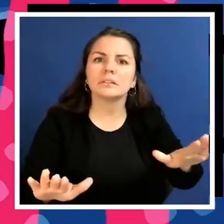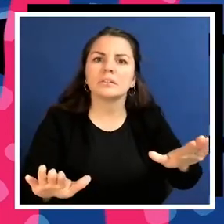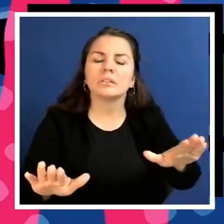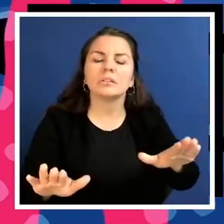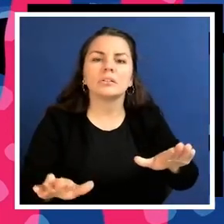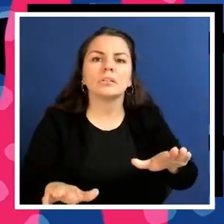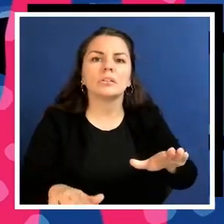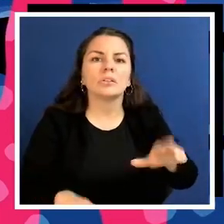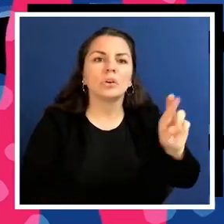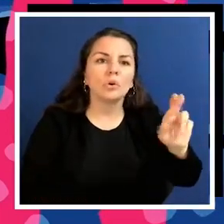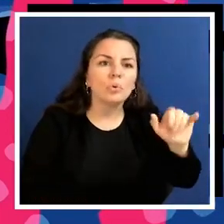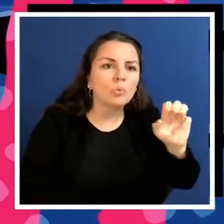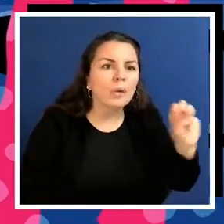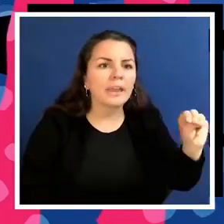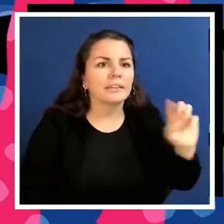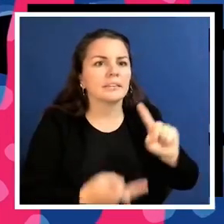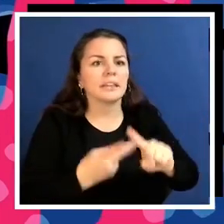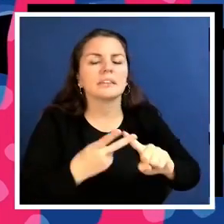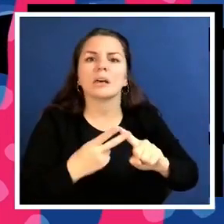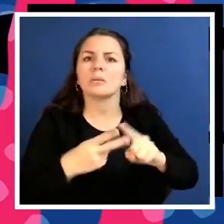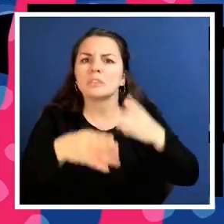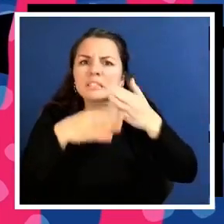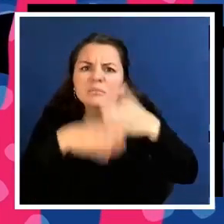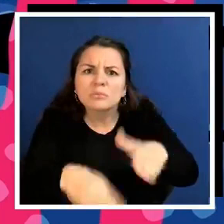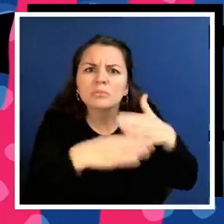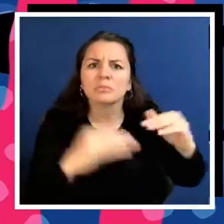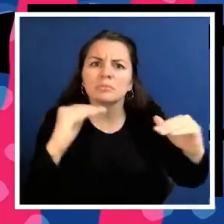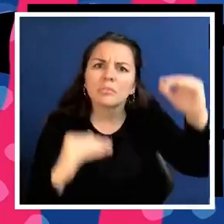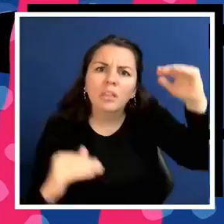PEOPLE HAVE THE KIND OF